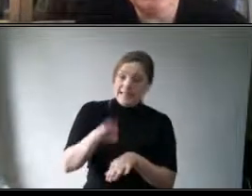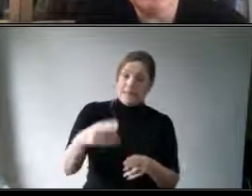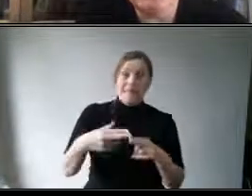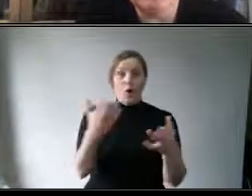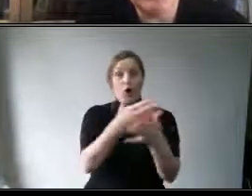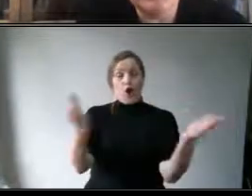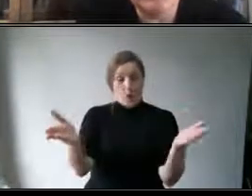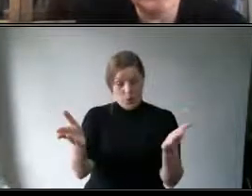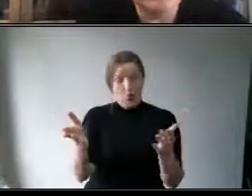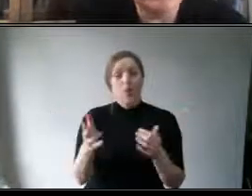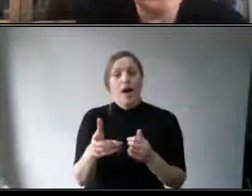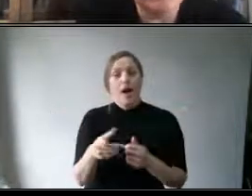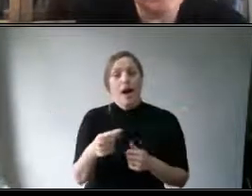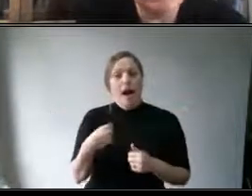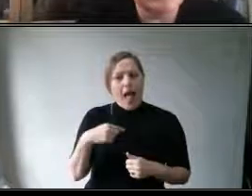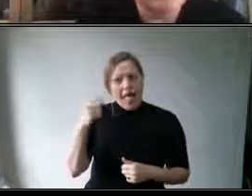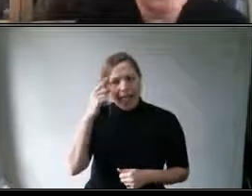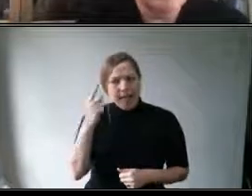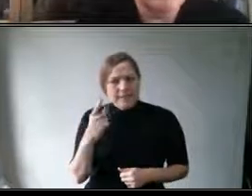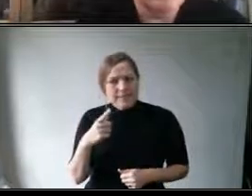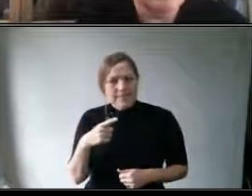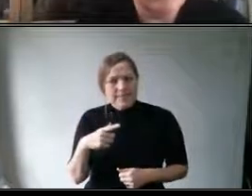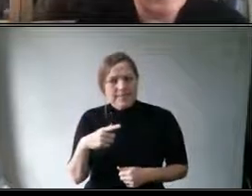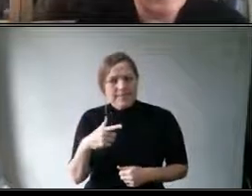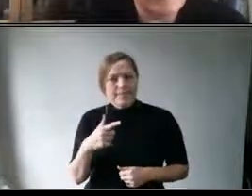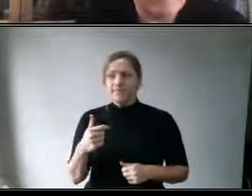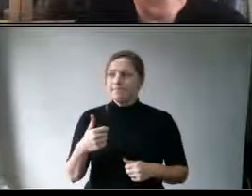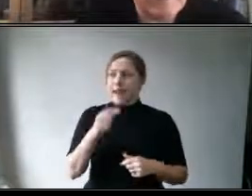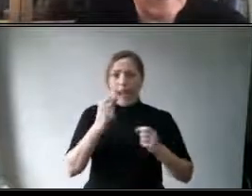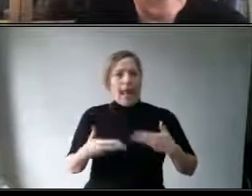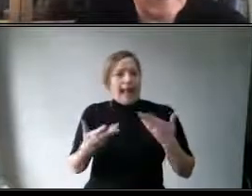potential interns that you'd like to sort of throw into the conversation